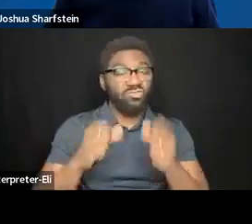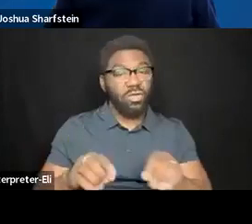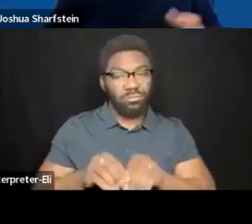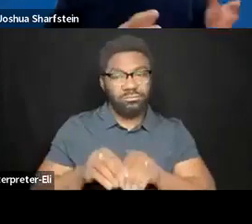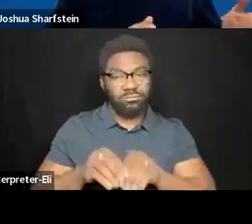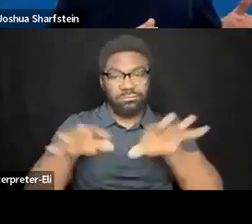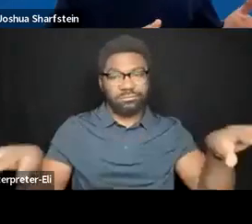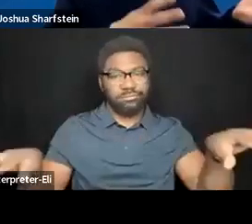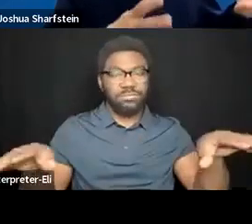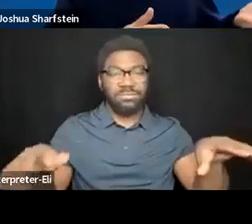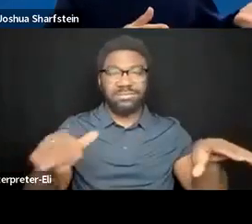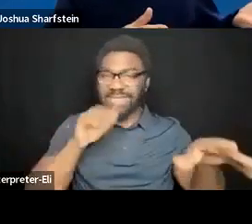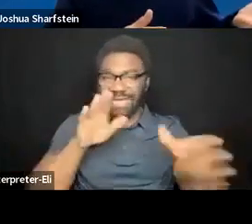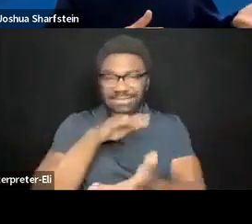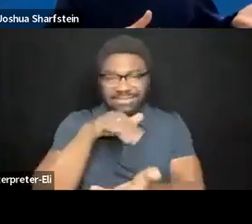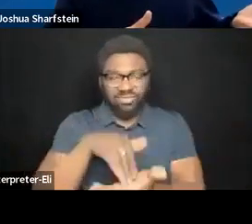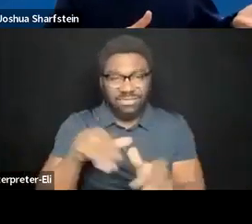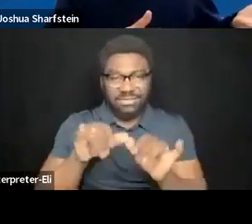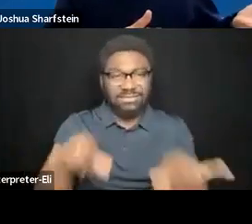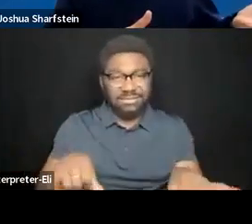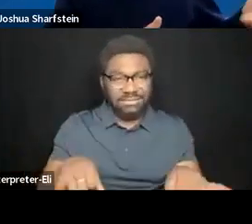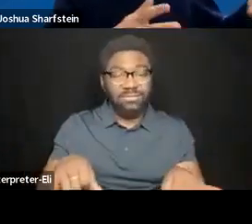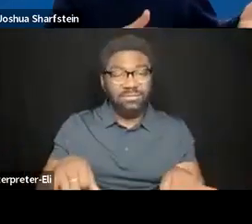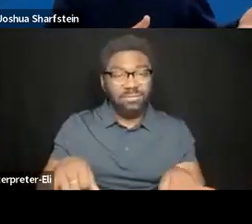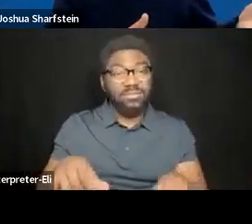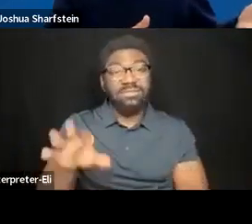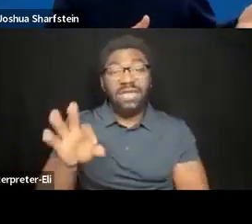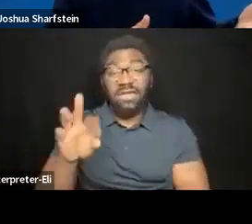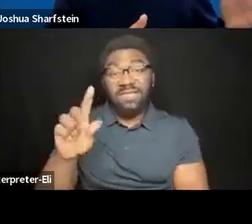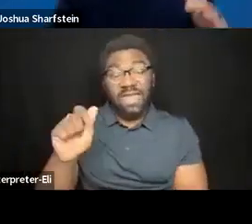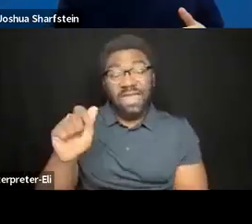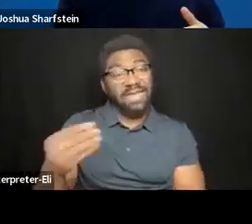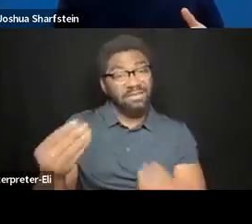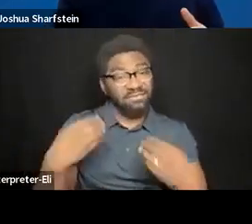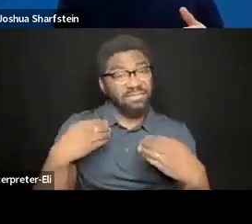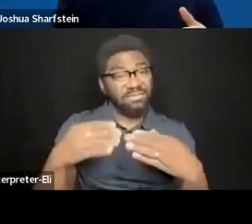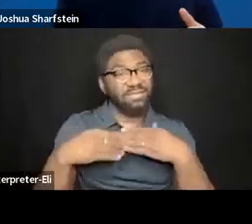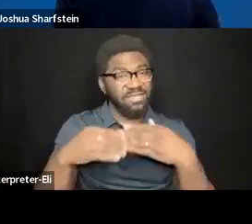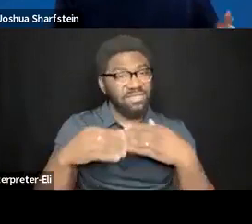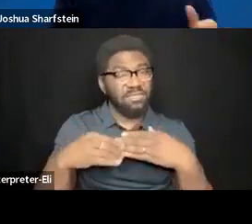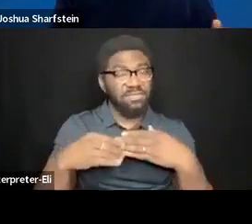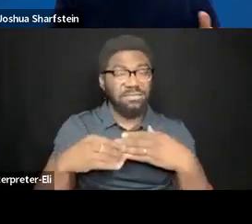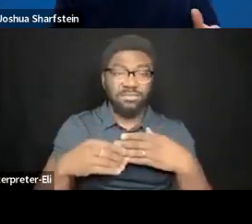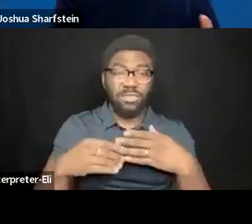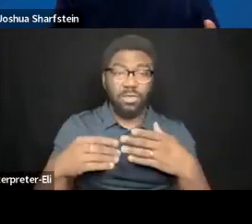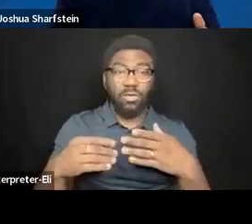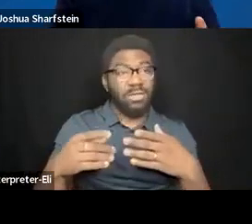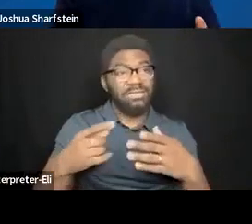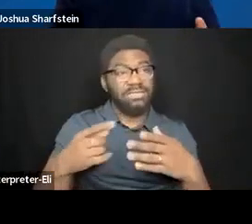It says that, you know, ideally at the division level, but maybe at a different level, depending on what you think is the right one.